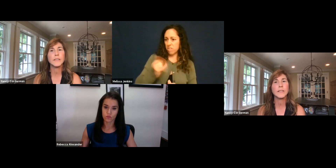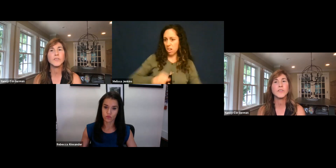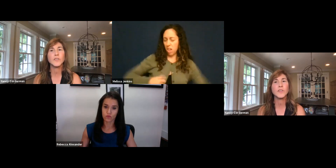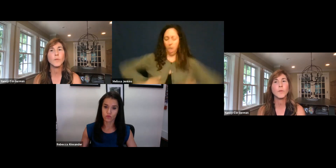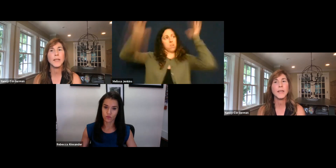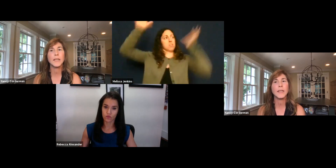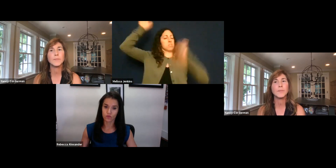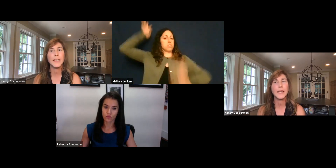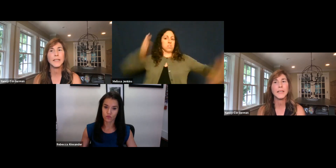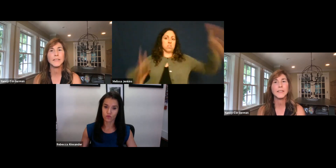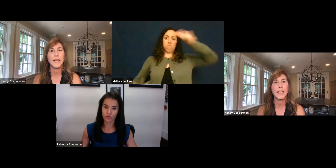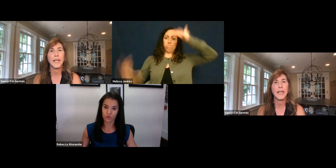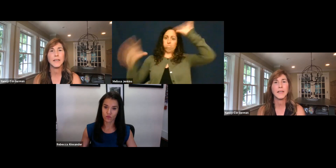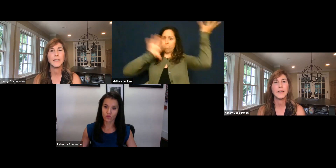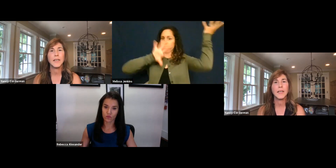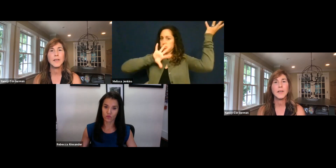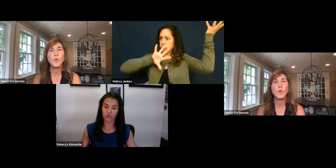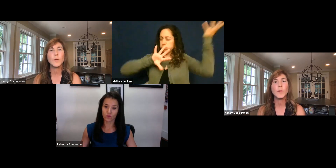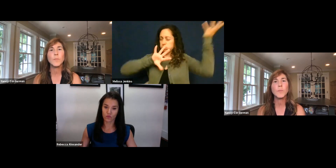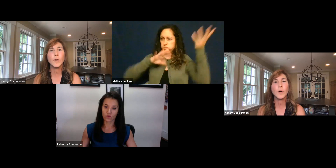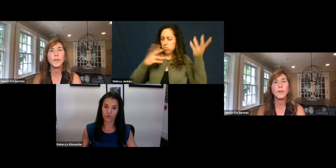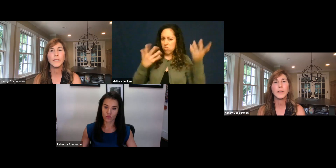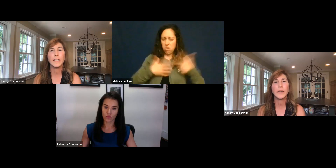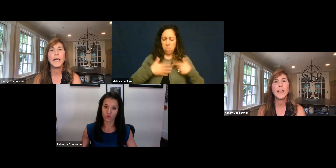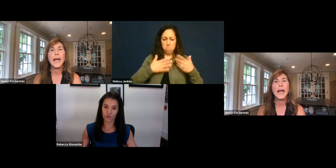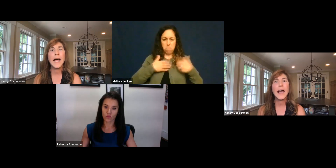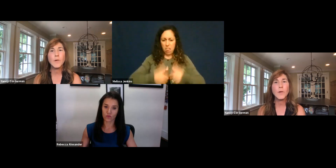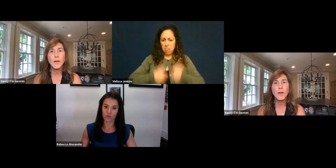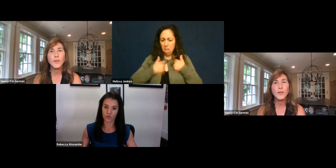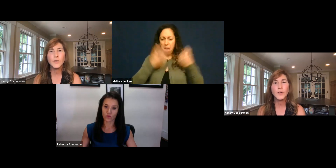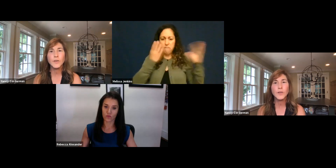start making plans again, and more importantly, how on earth